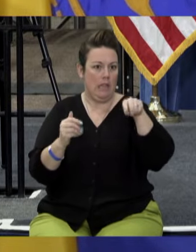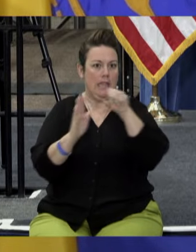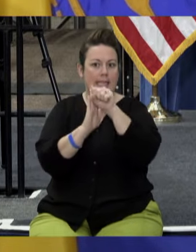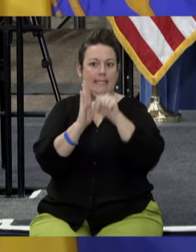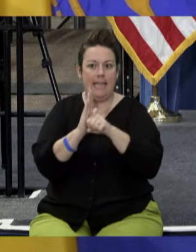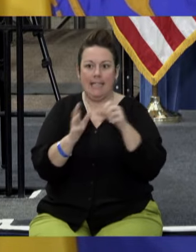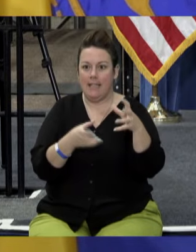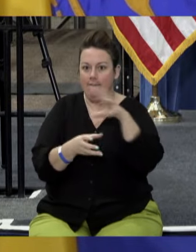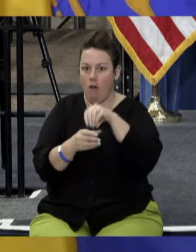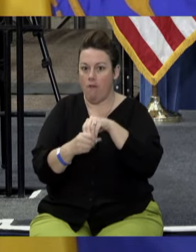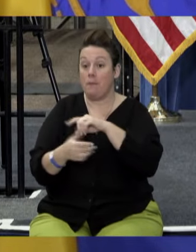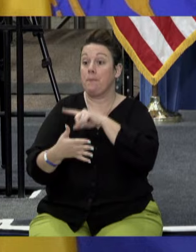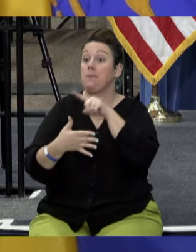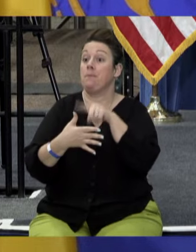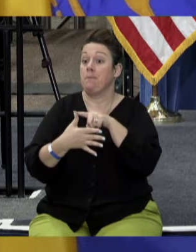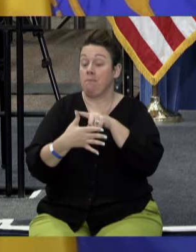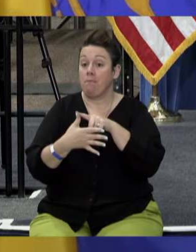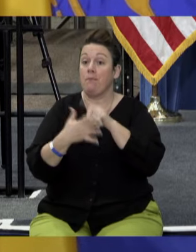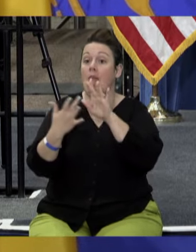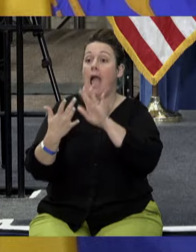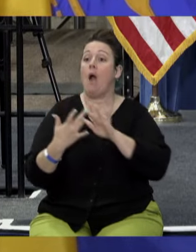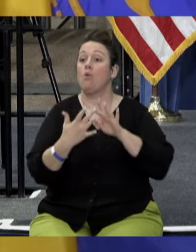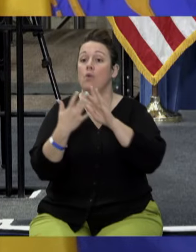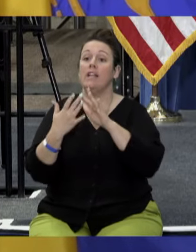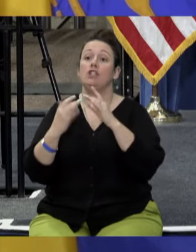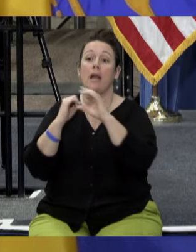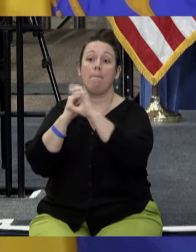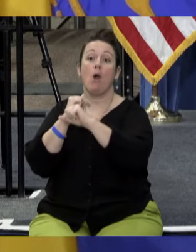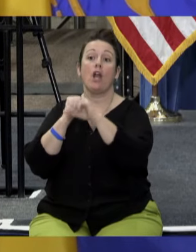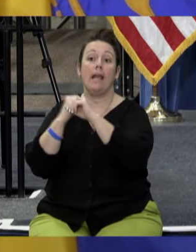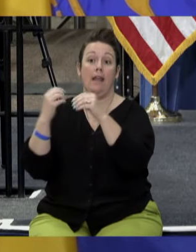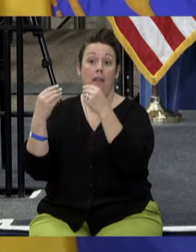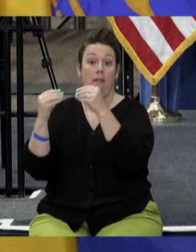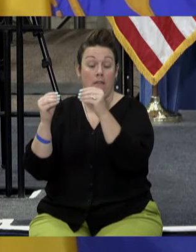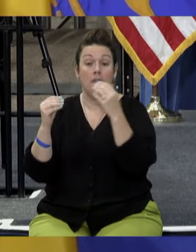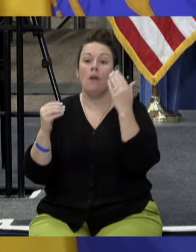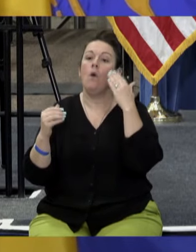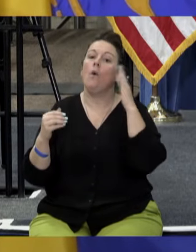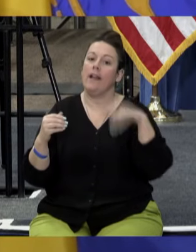Number one, outreach and marketing, because we know that family caregivers